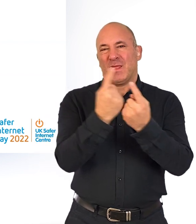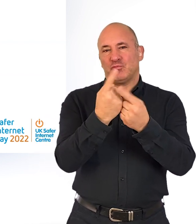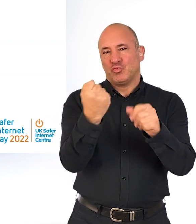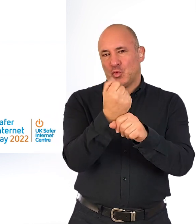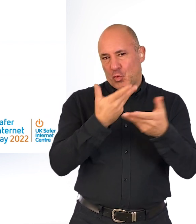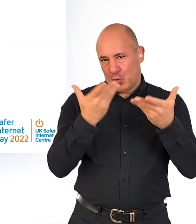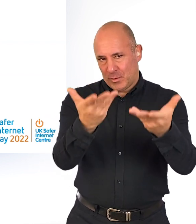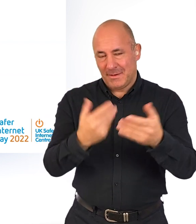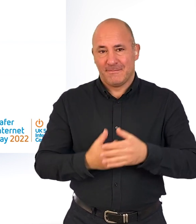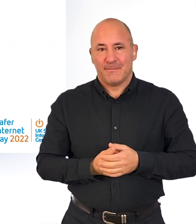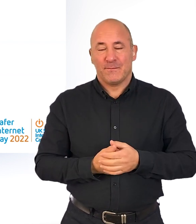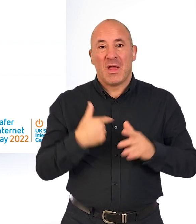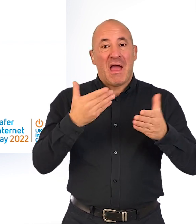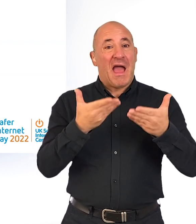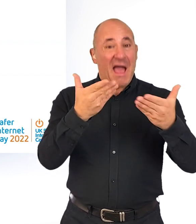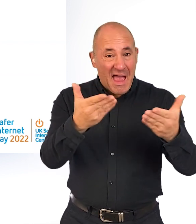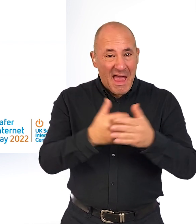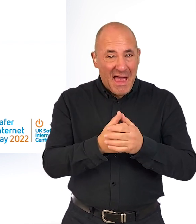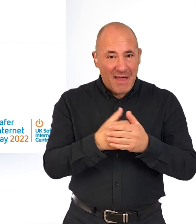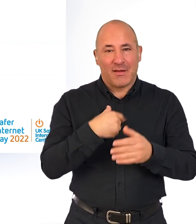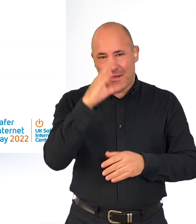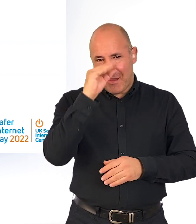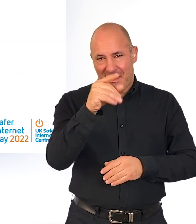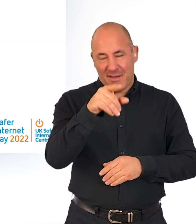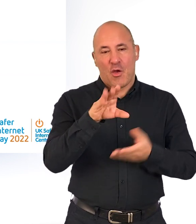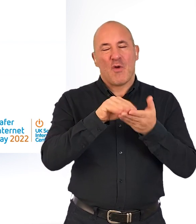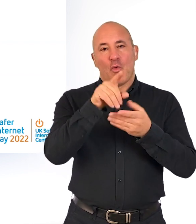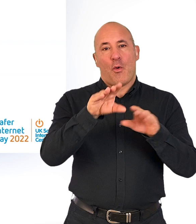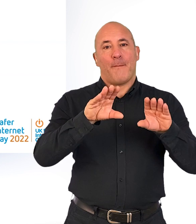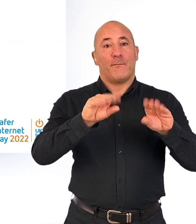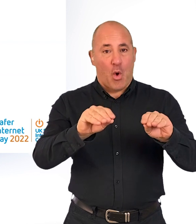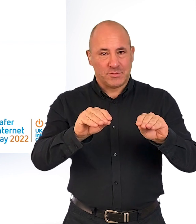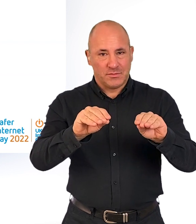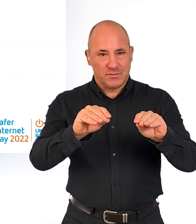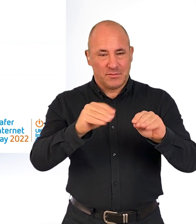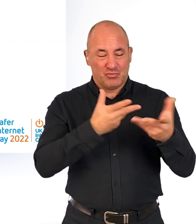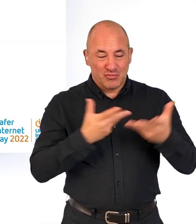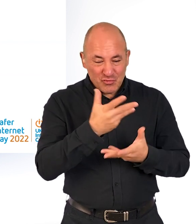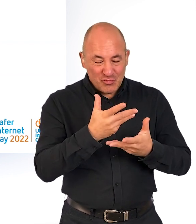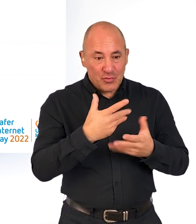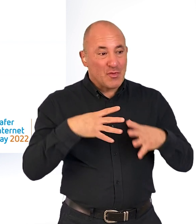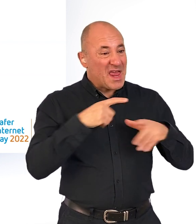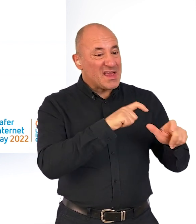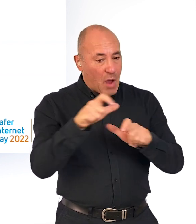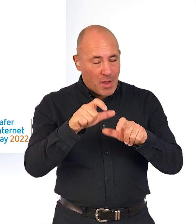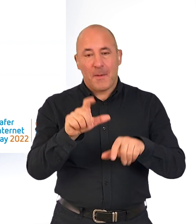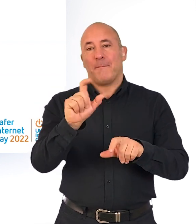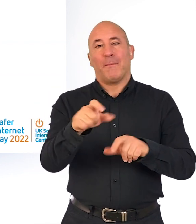and giving you things to do. When that happens, I will ask you to pause the recording and to press play when you are ready to continue.